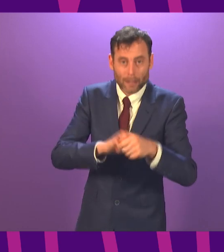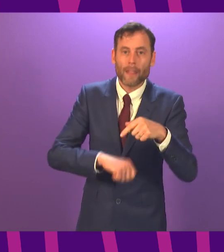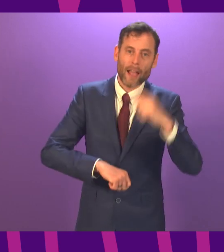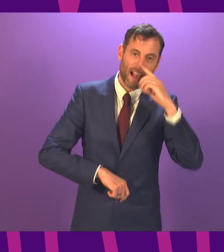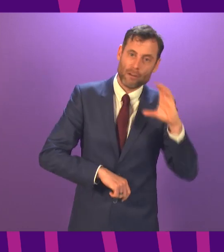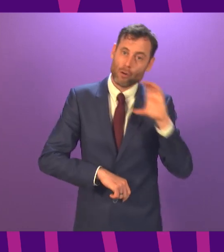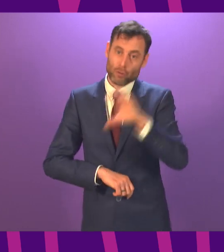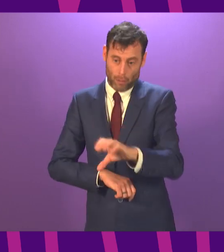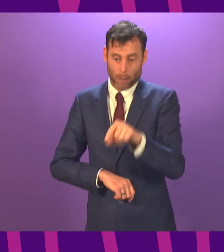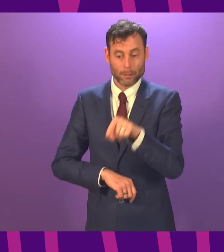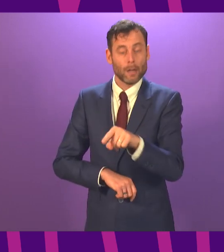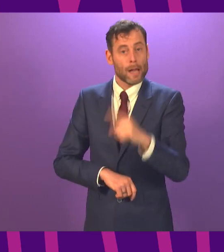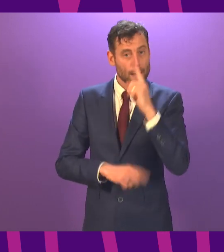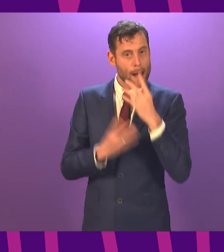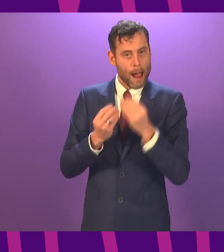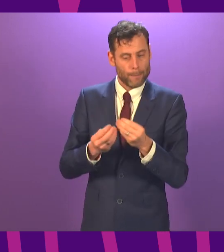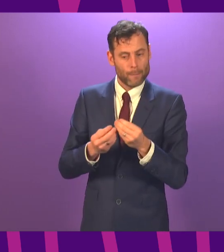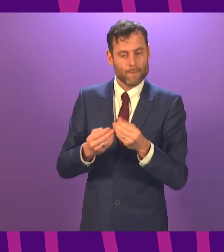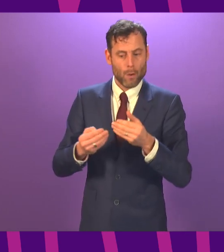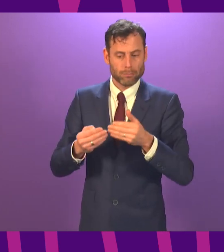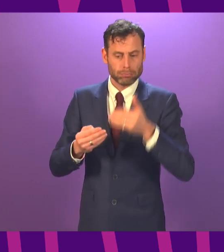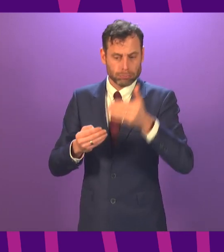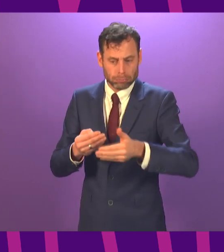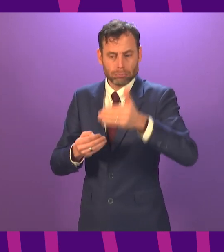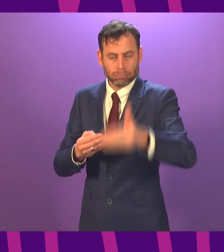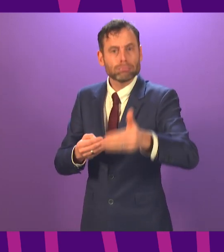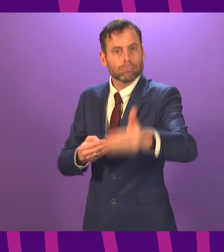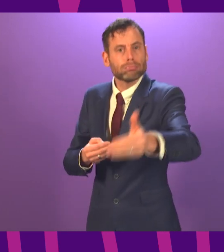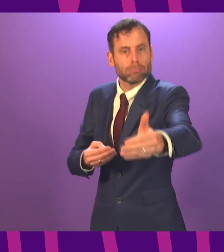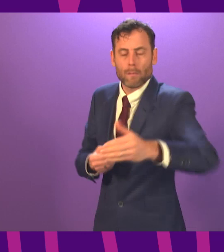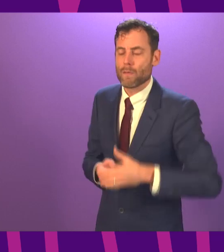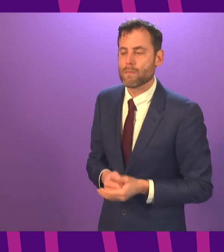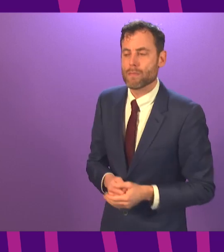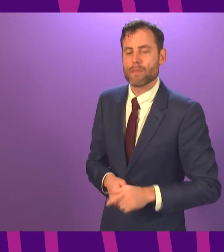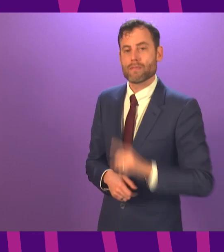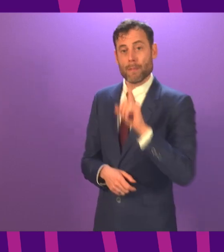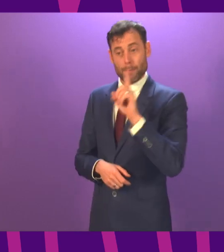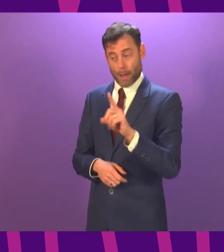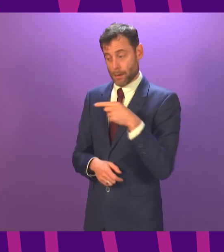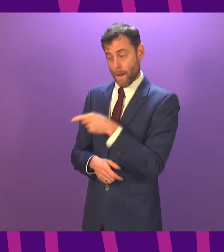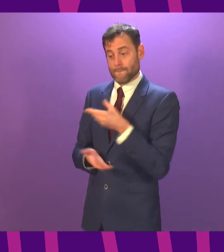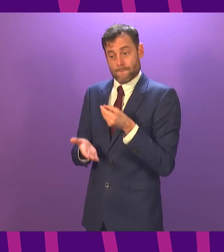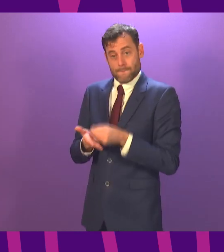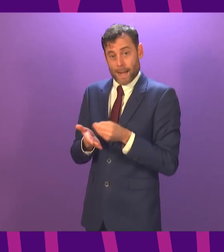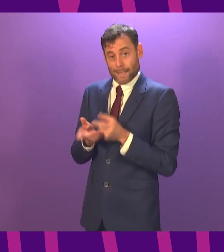businesses for every four weeks of restrictions. I repeat what I said earlier in the week. The Cabinet Secretary for Finance is reviewing